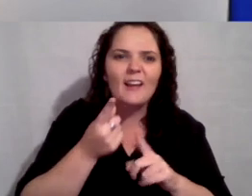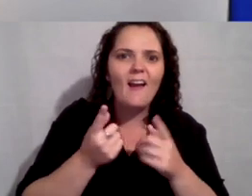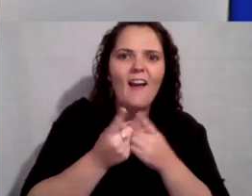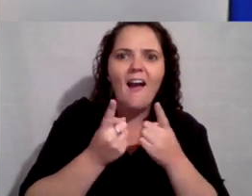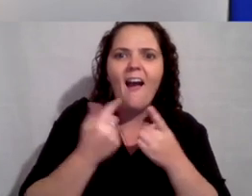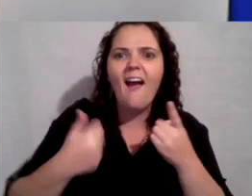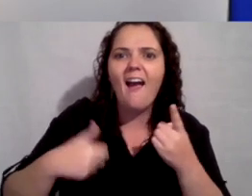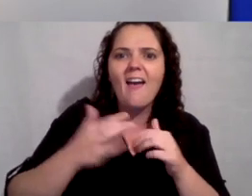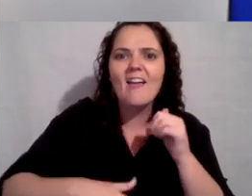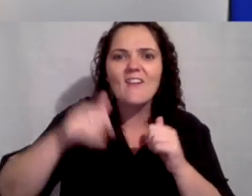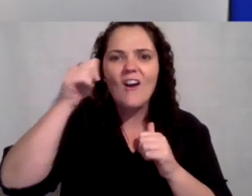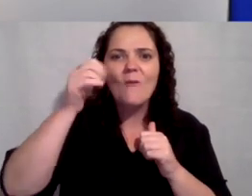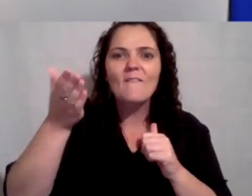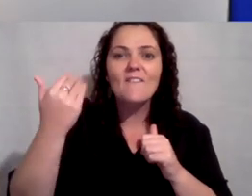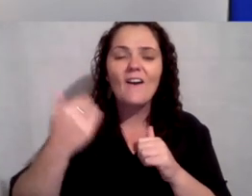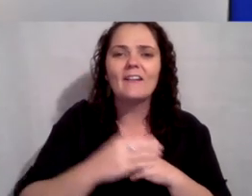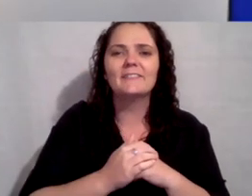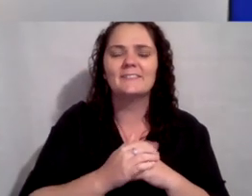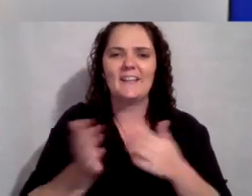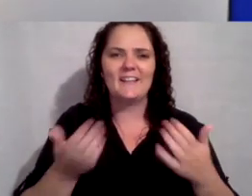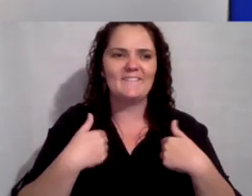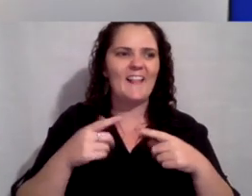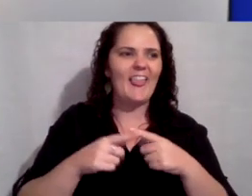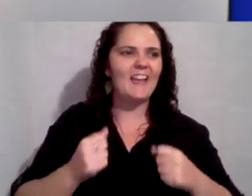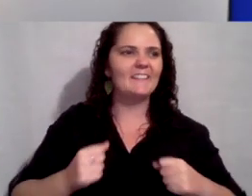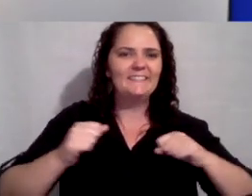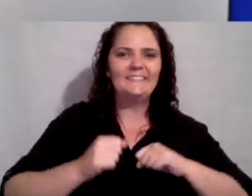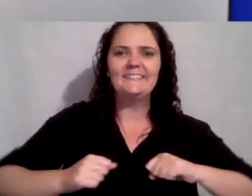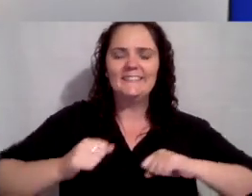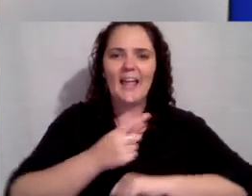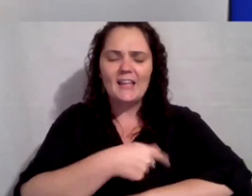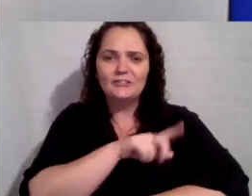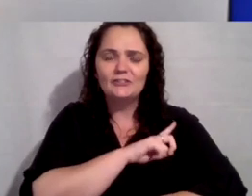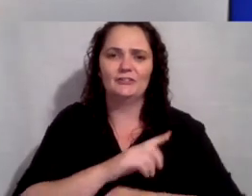hopefully is both you know is energetic and